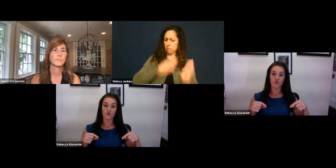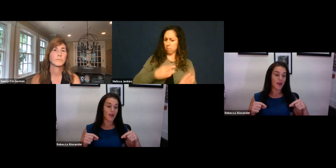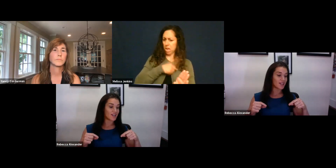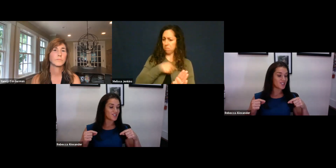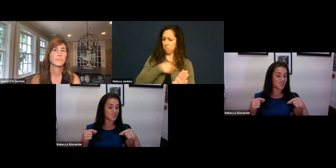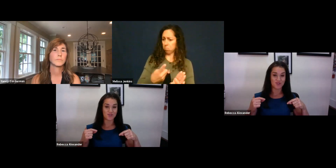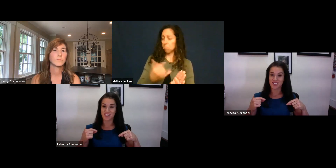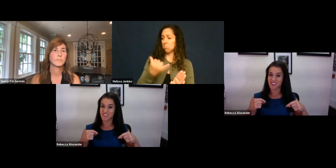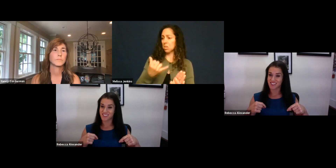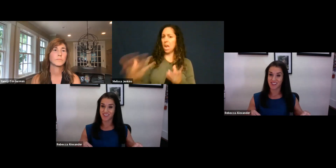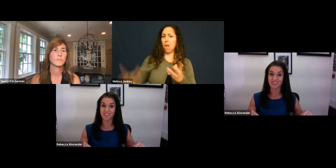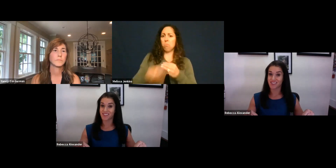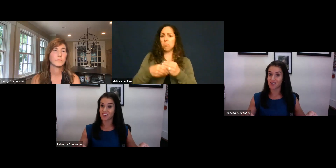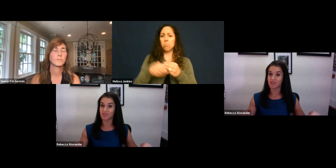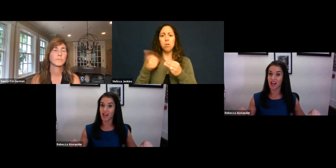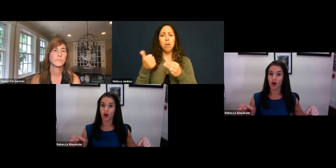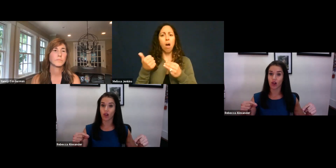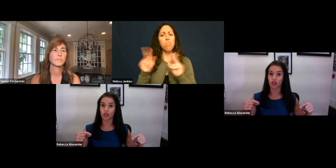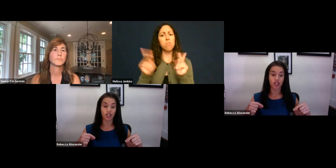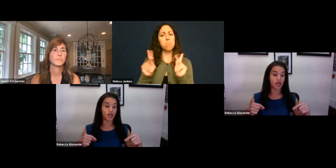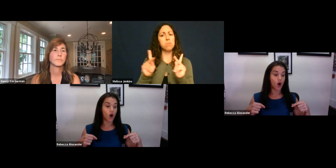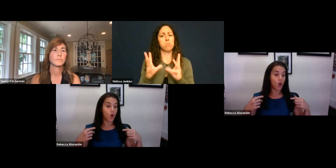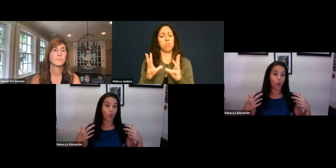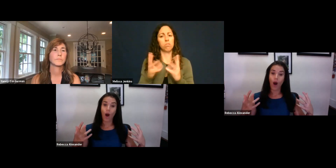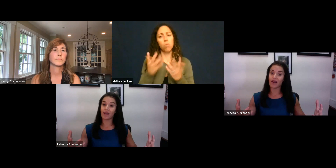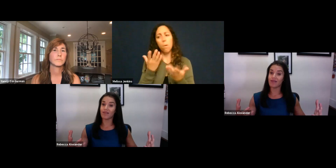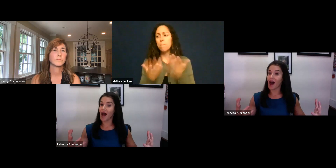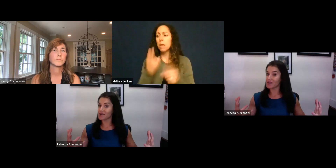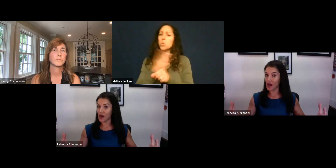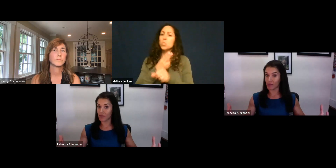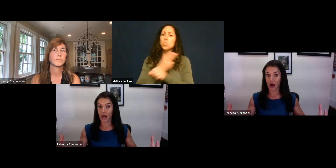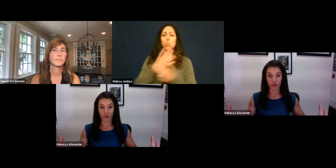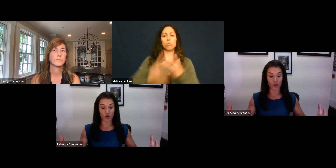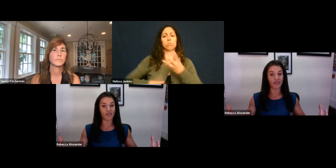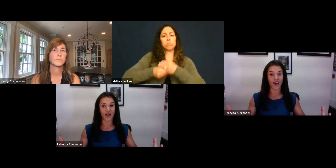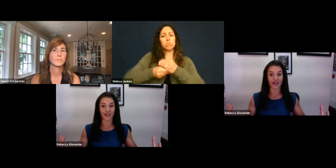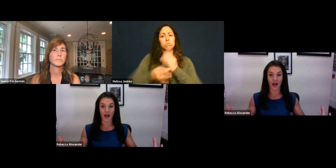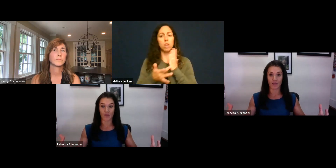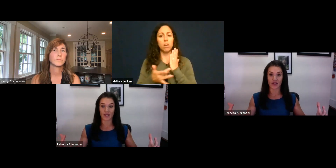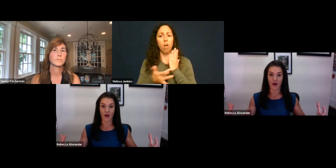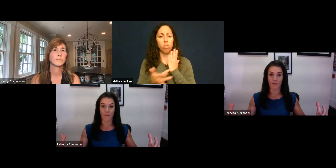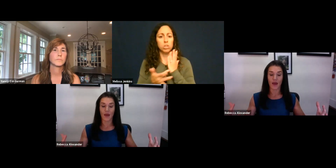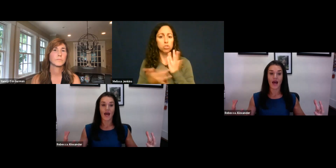You may need to use assistive technology when that time comes, or if that time has come.